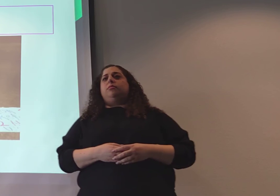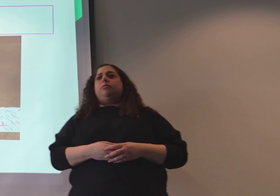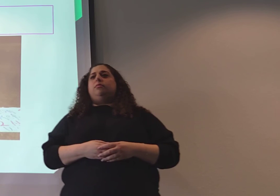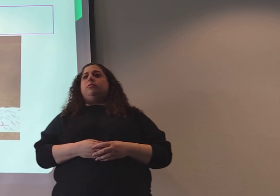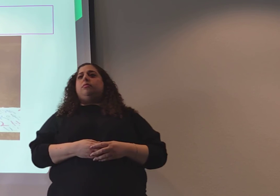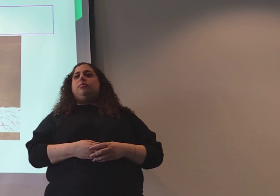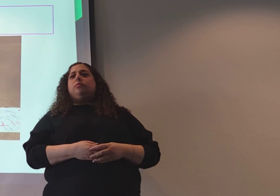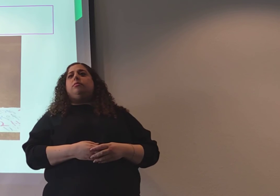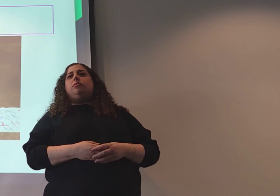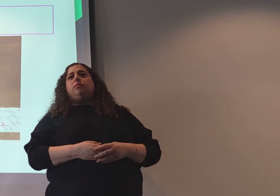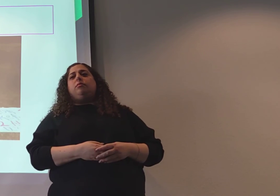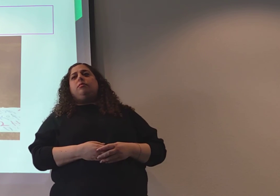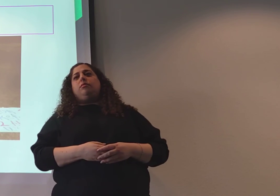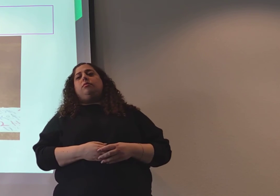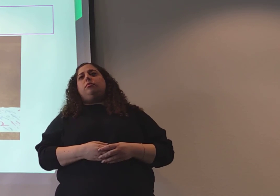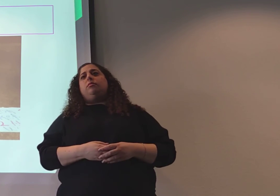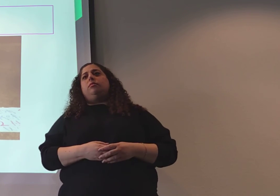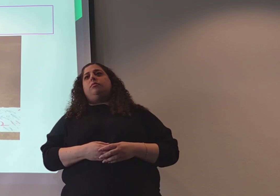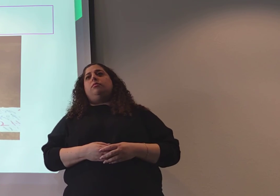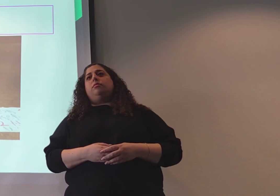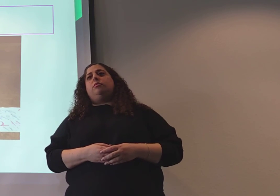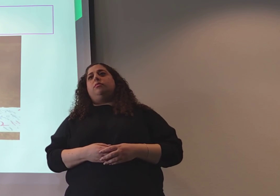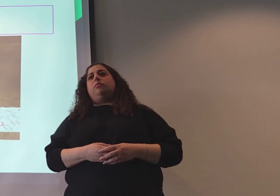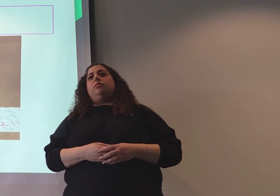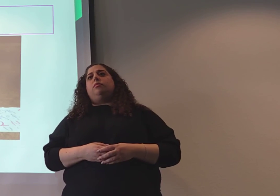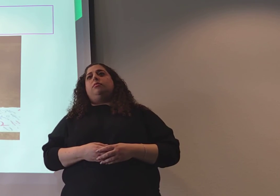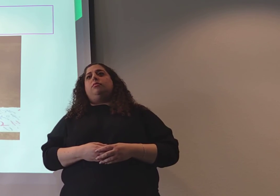They actually find housing for displaced women and men.